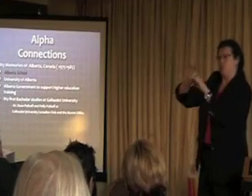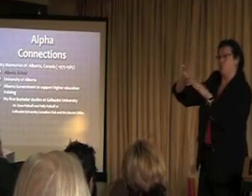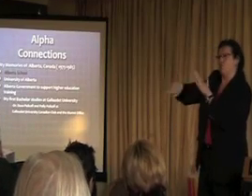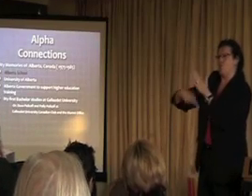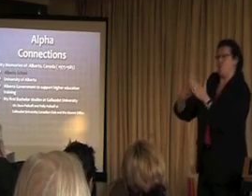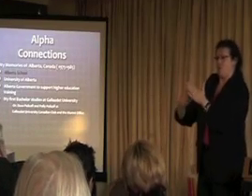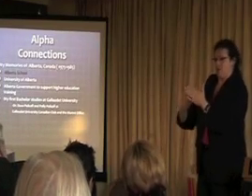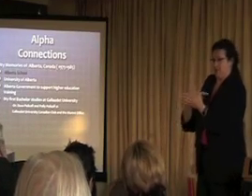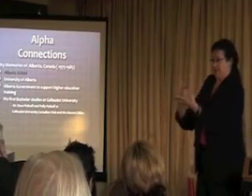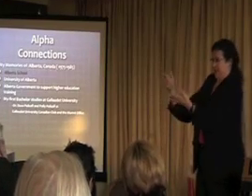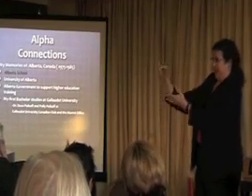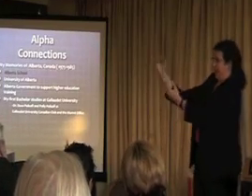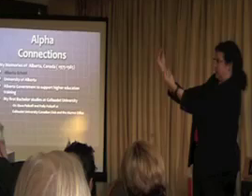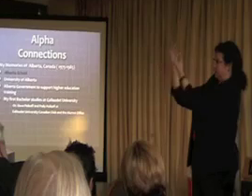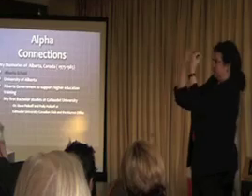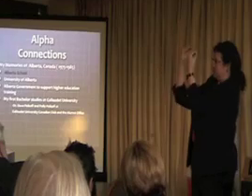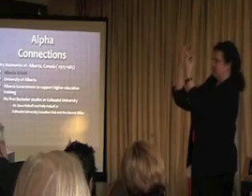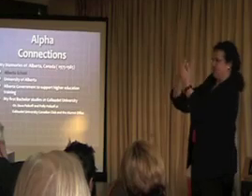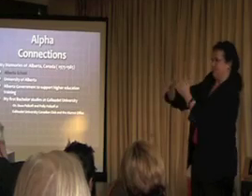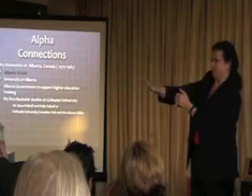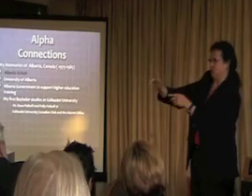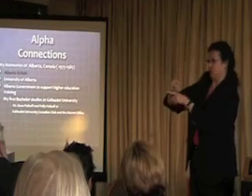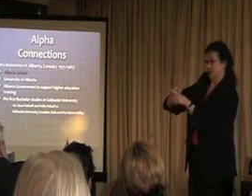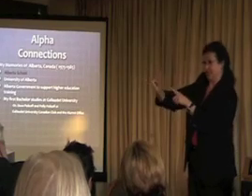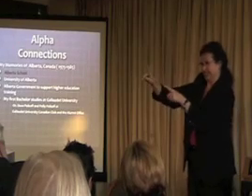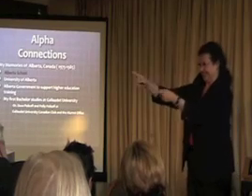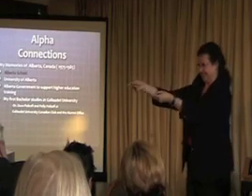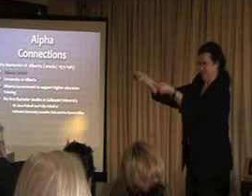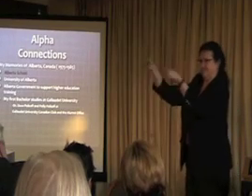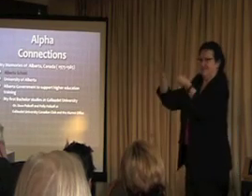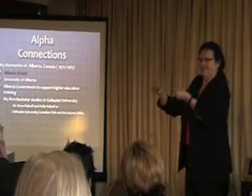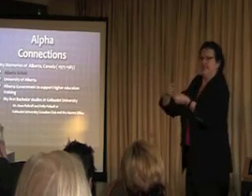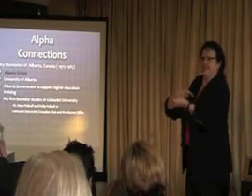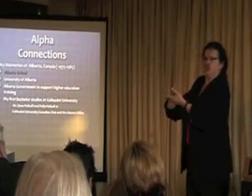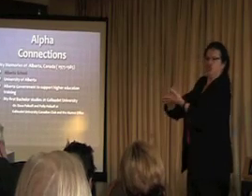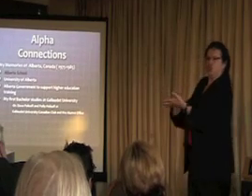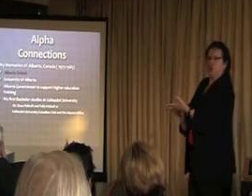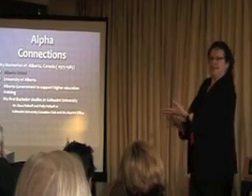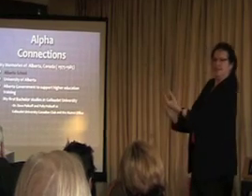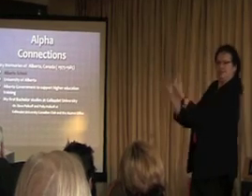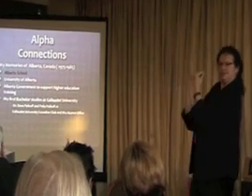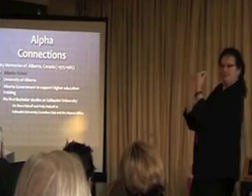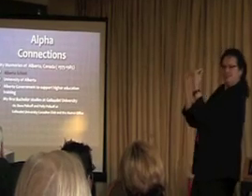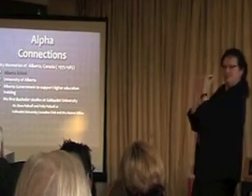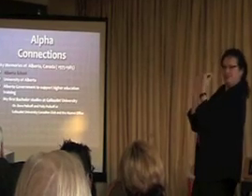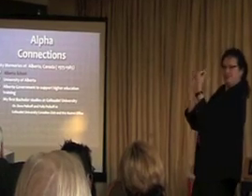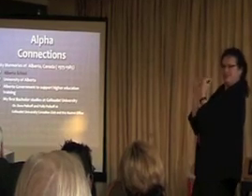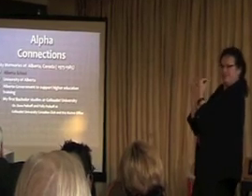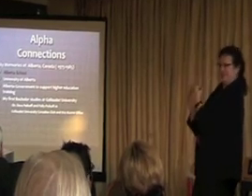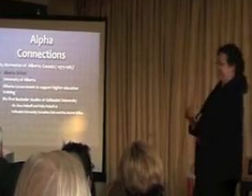came there to do their training, so they certainly had a very important role. And as a student,